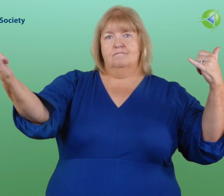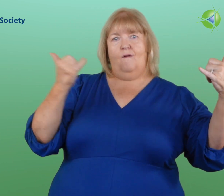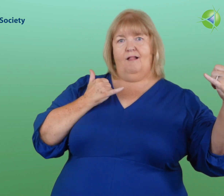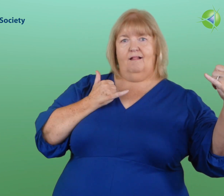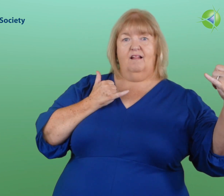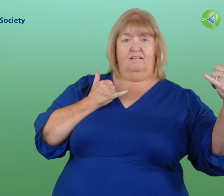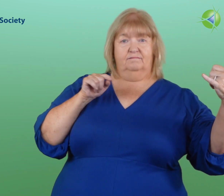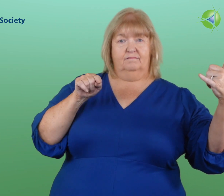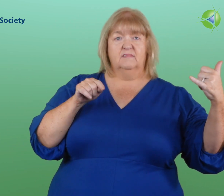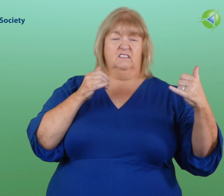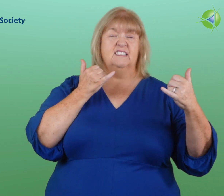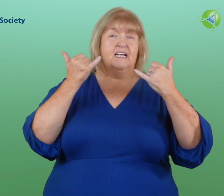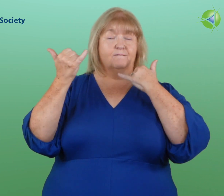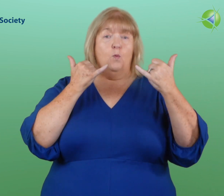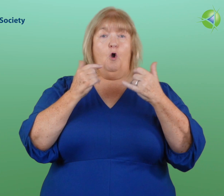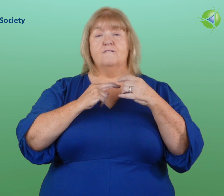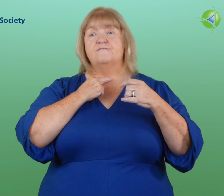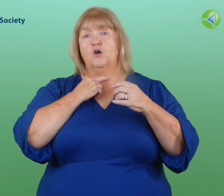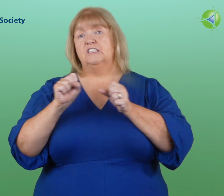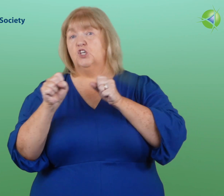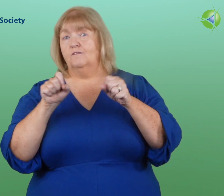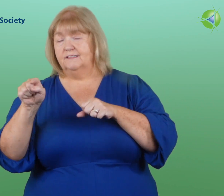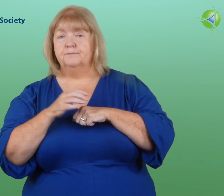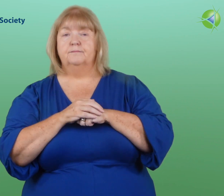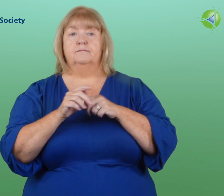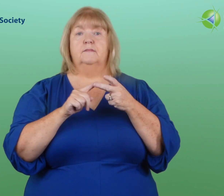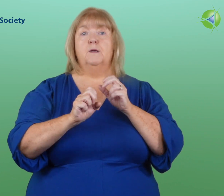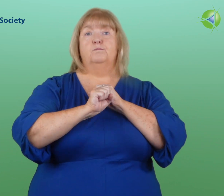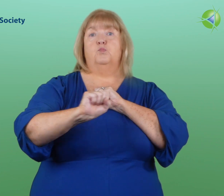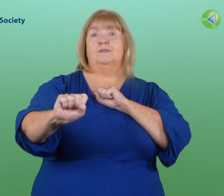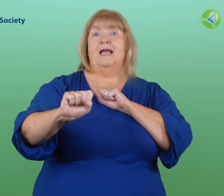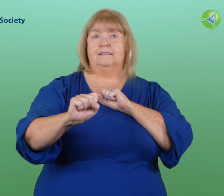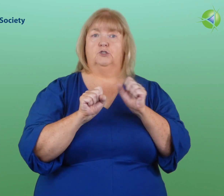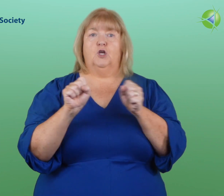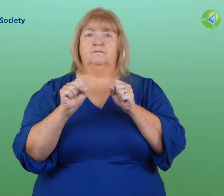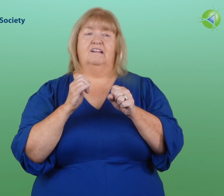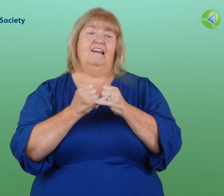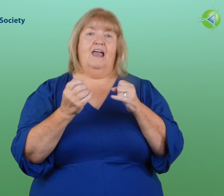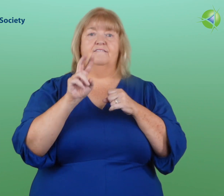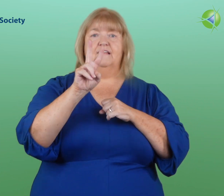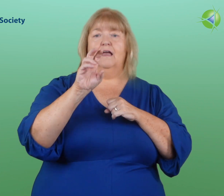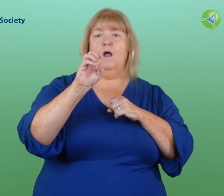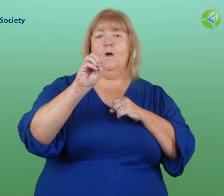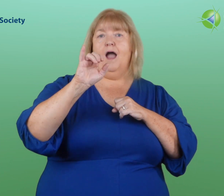a service to make and receive calls (telephone service or voice service), or